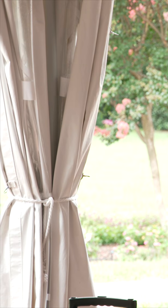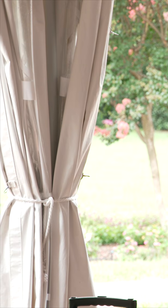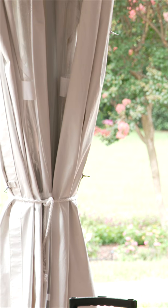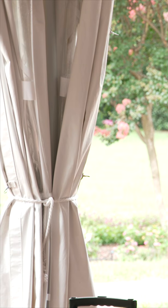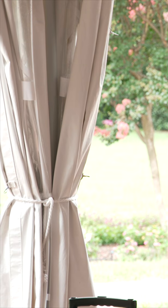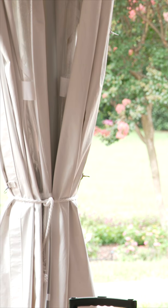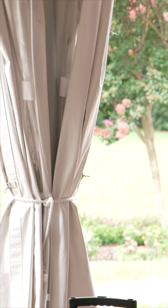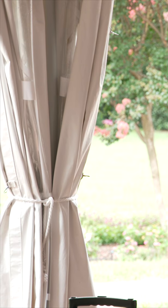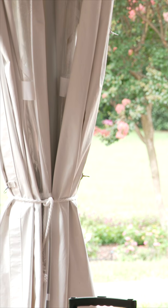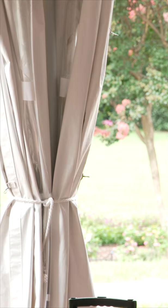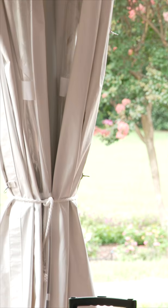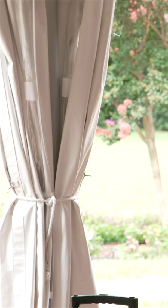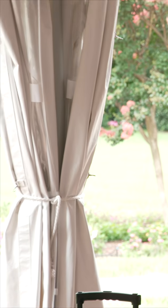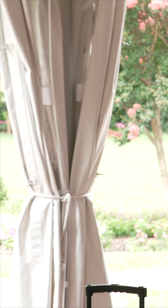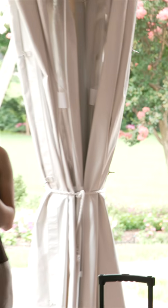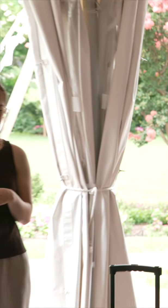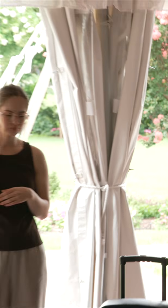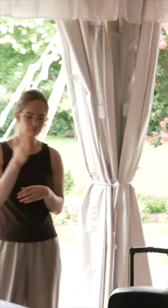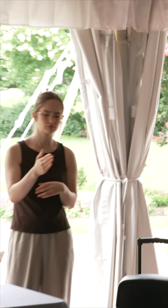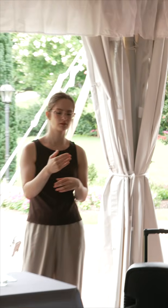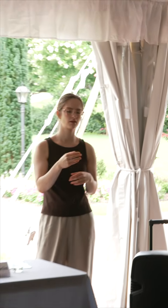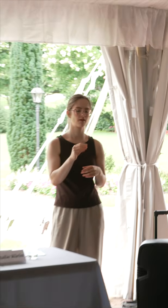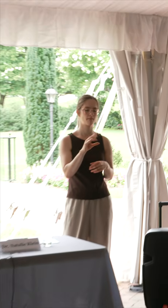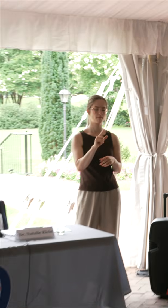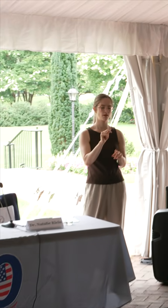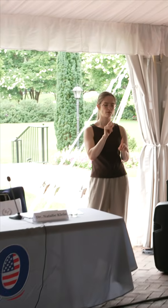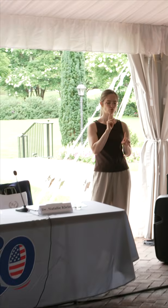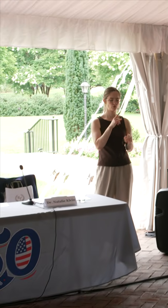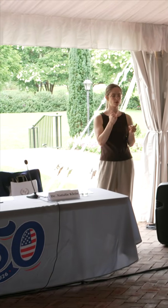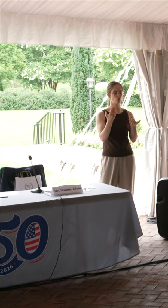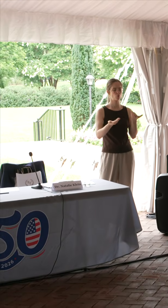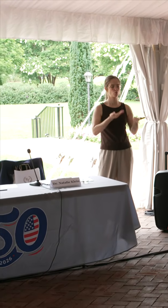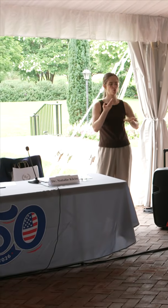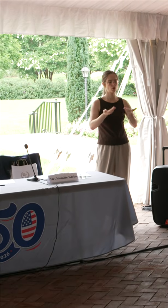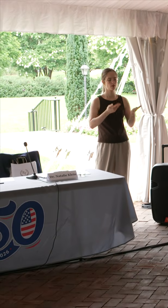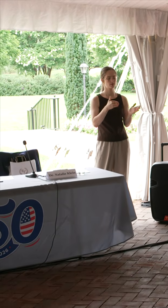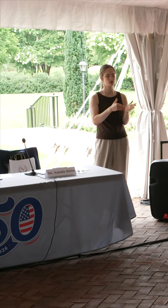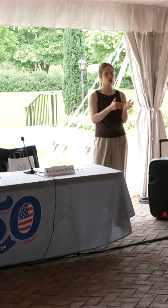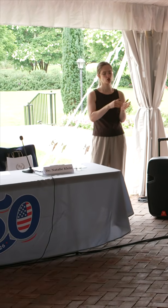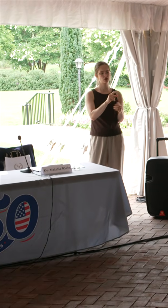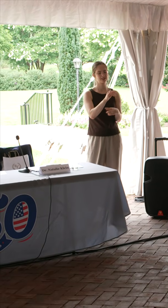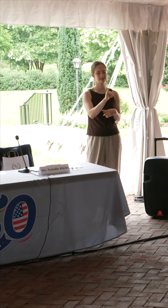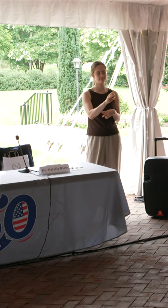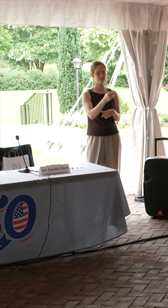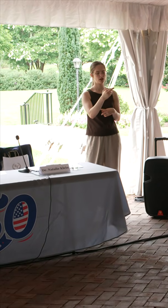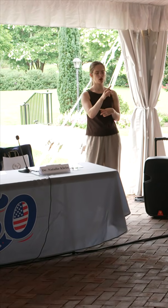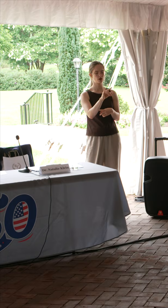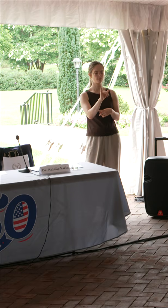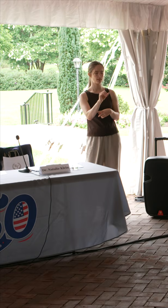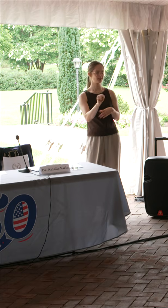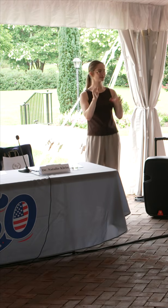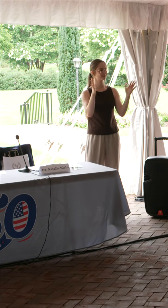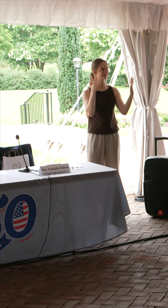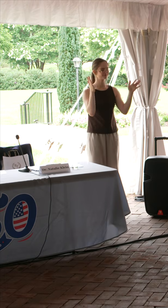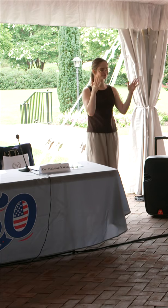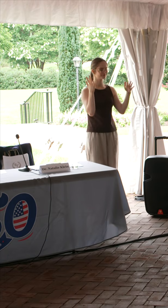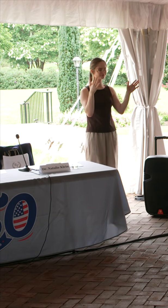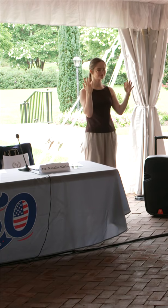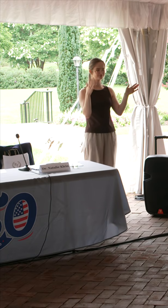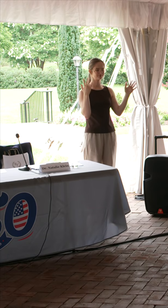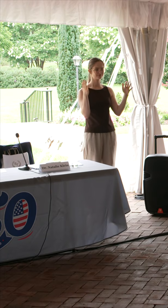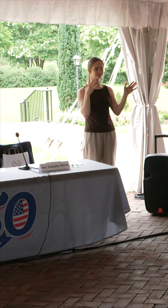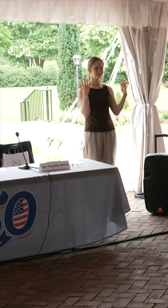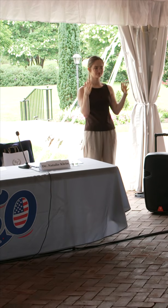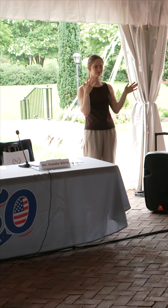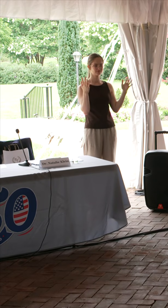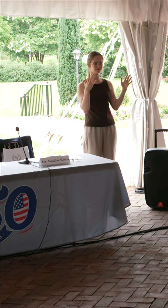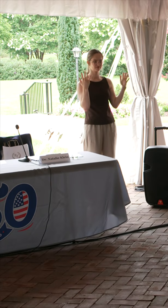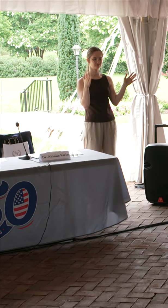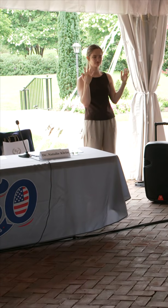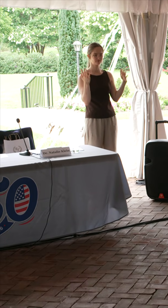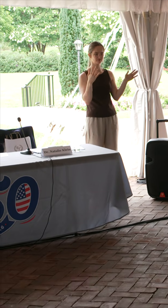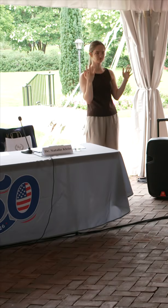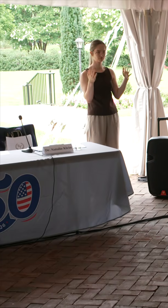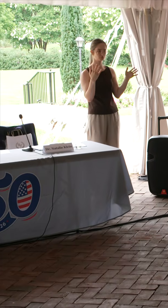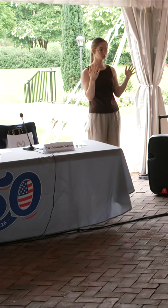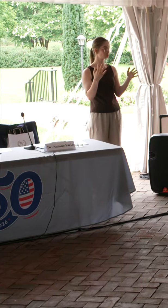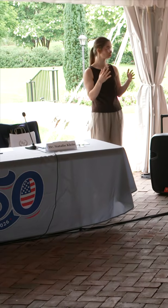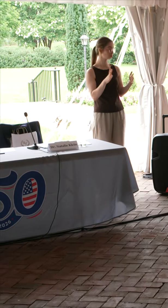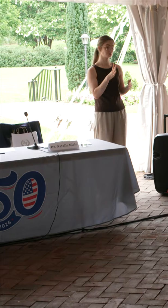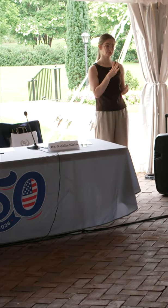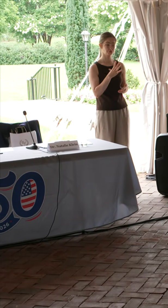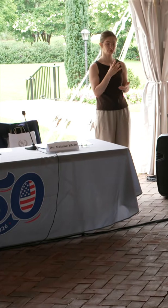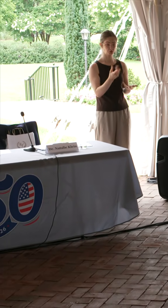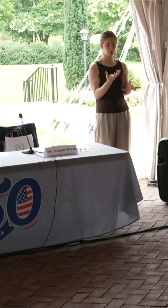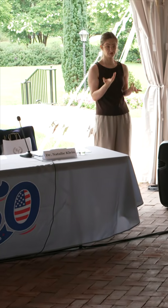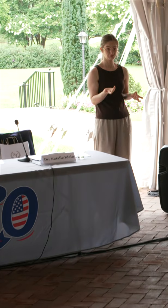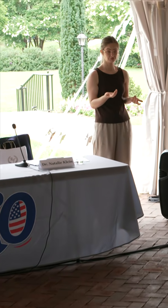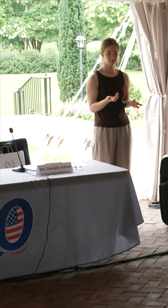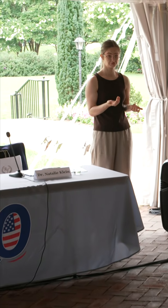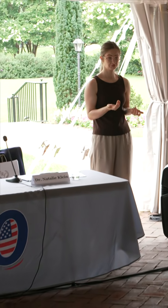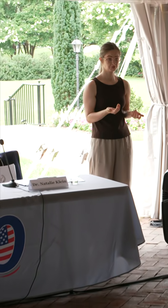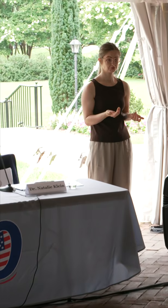Report. Please join me in giving a warm Howard County welcome to Dr. Stephanie Haridopolos. Well,